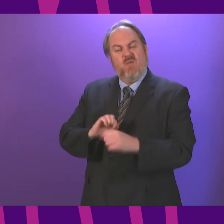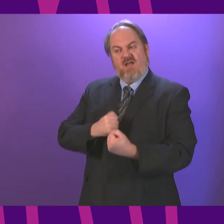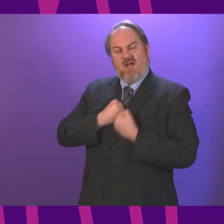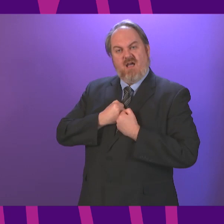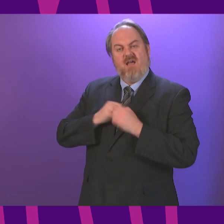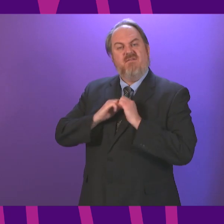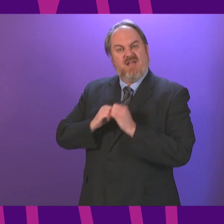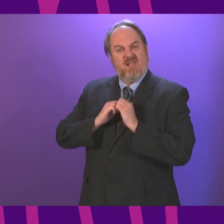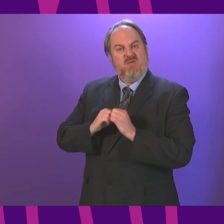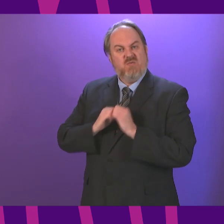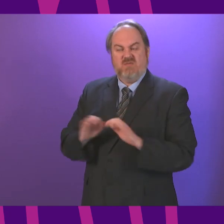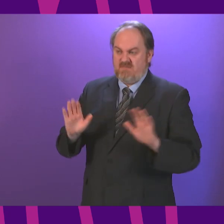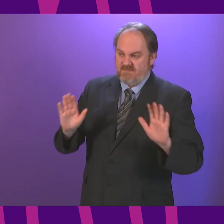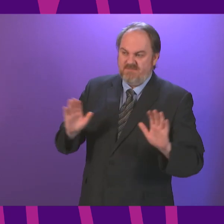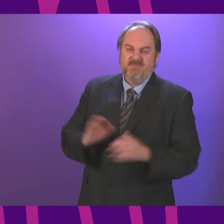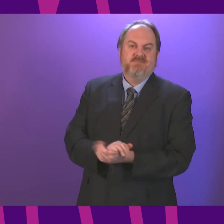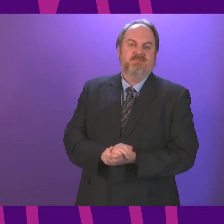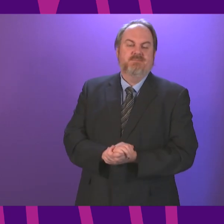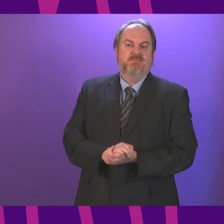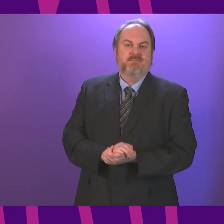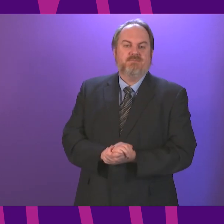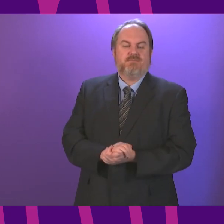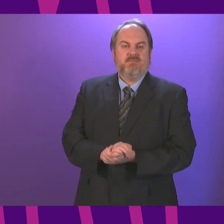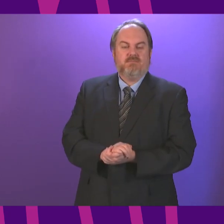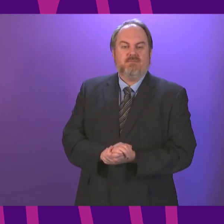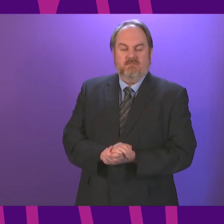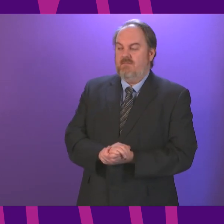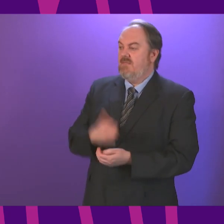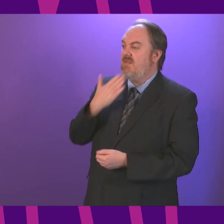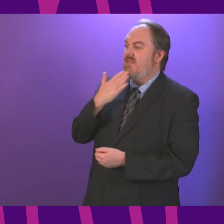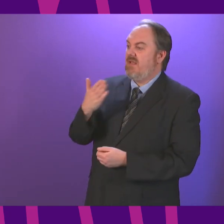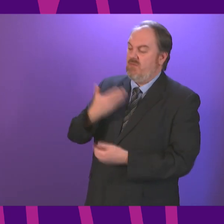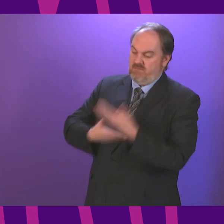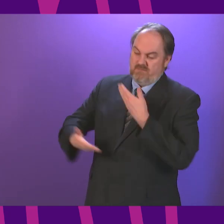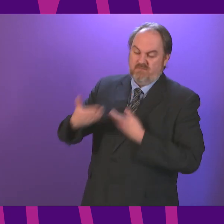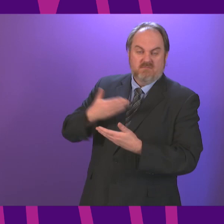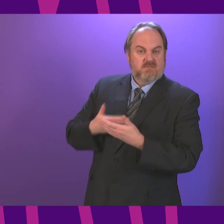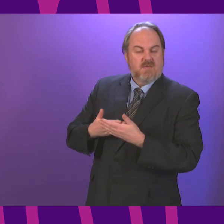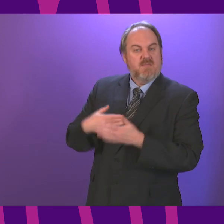Alison Johnstone: The First Minister will be aware that the End